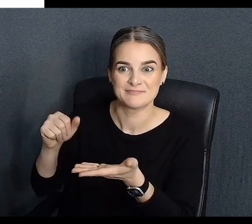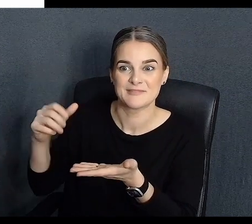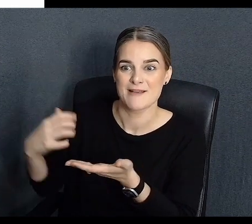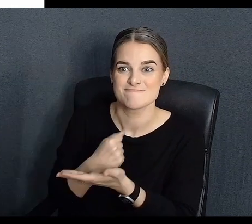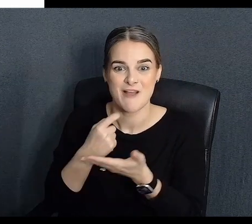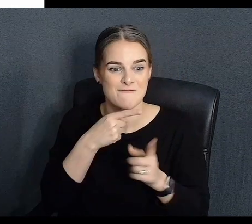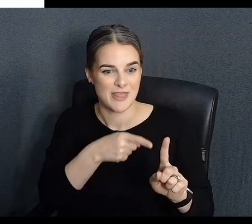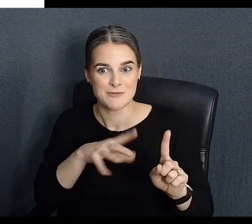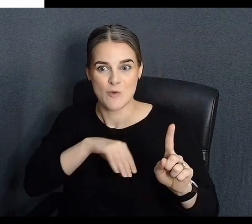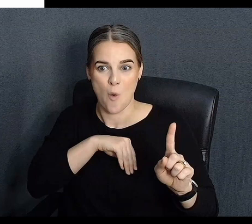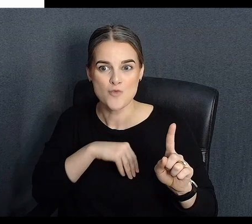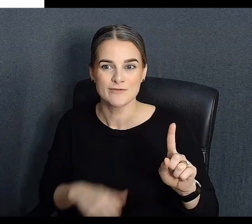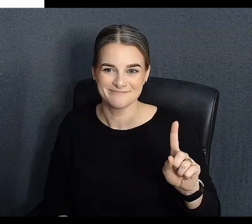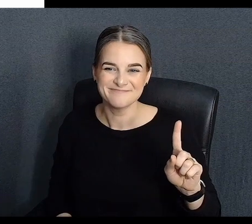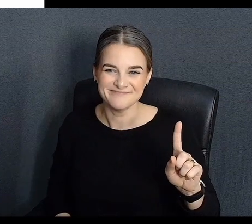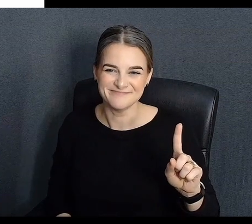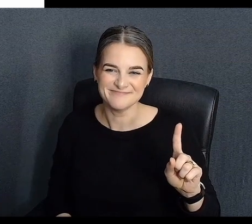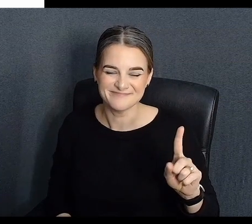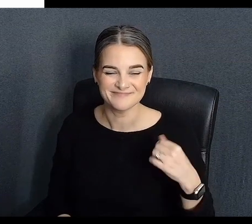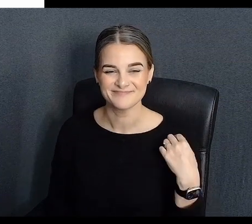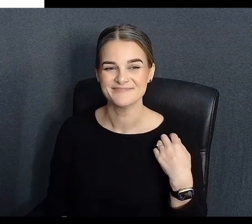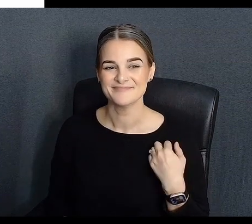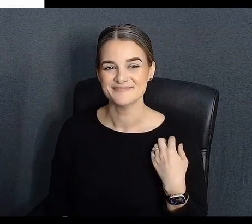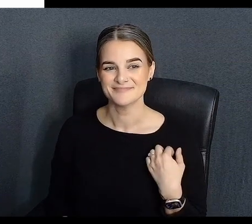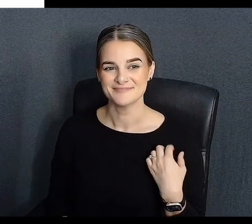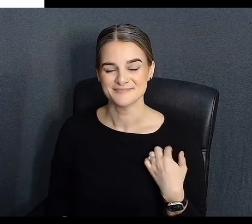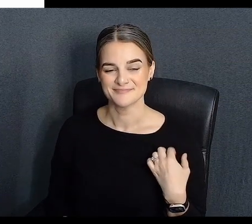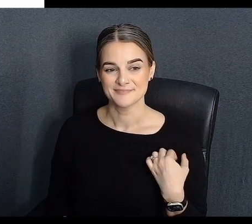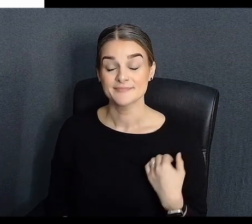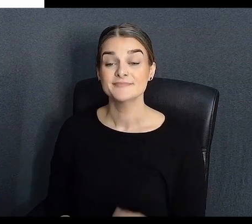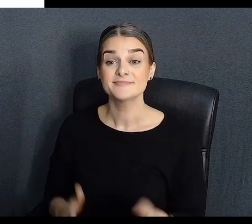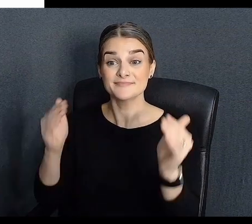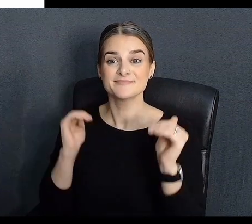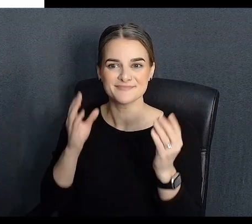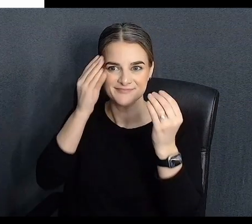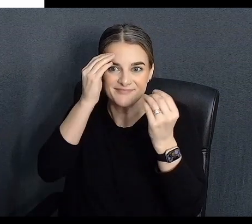So some information, when we are doing any type of evaluation,